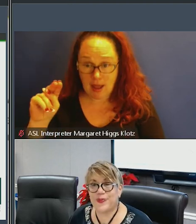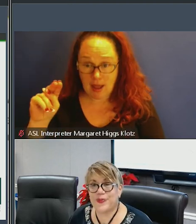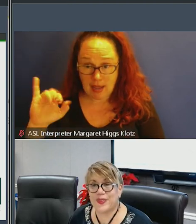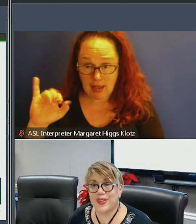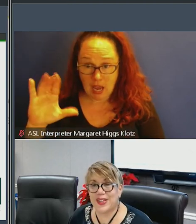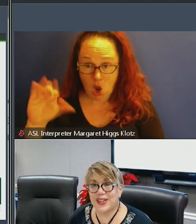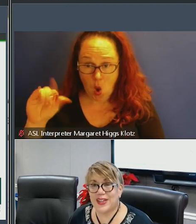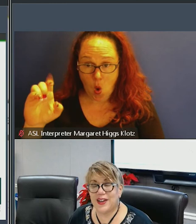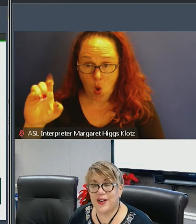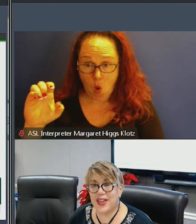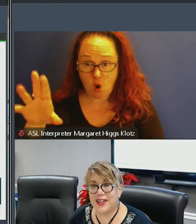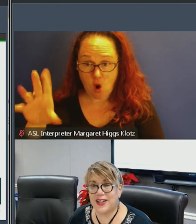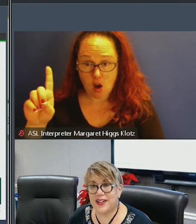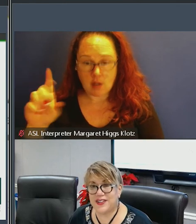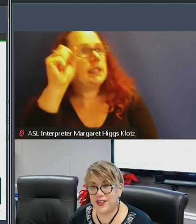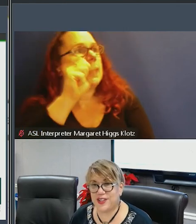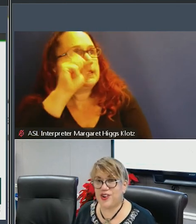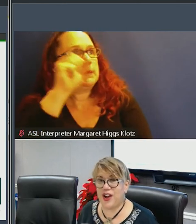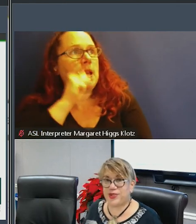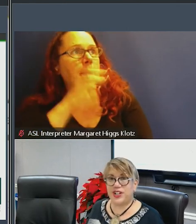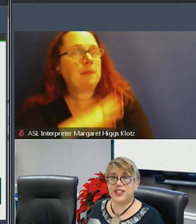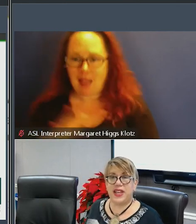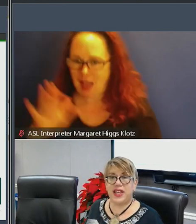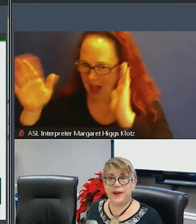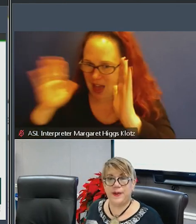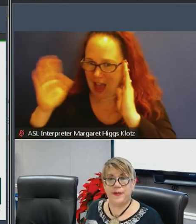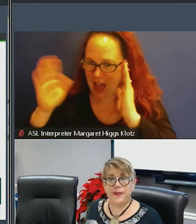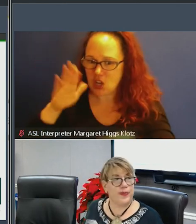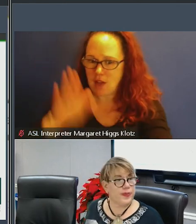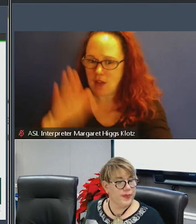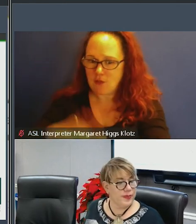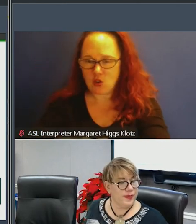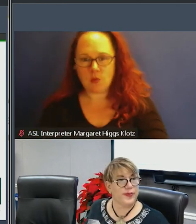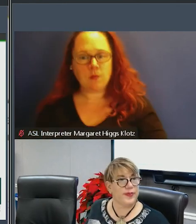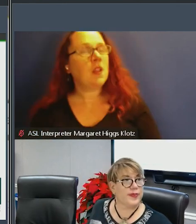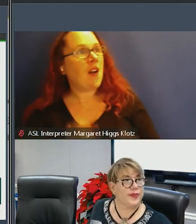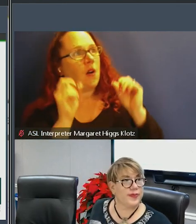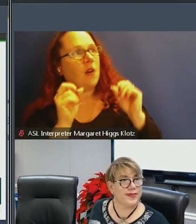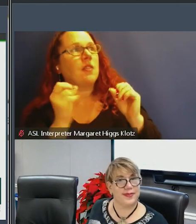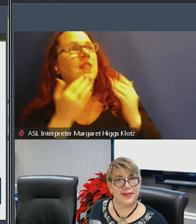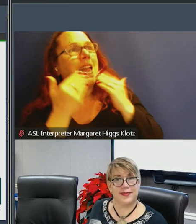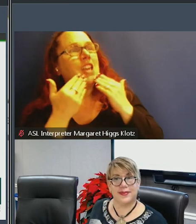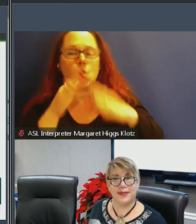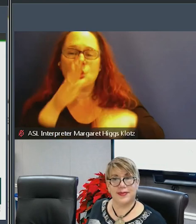Yes, ma'am. Okay. That is your opportunity to speak. Oh, okay. Thank you. Good afternoon, everybody.